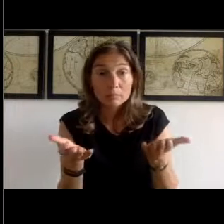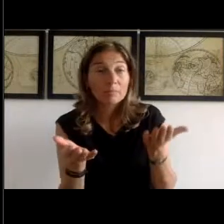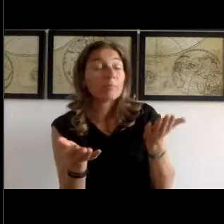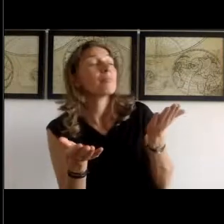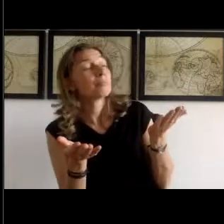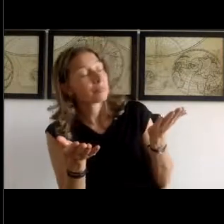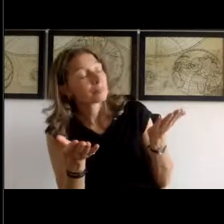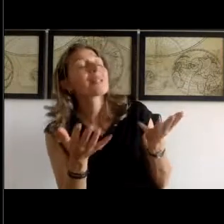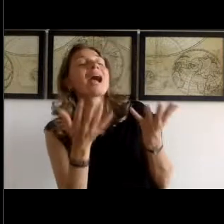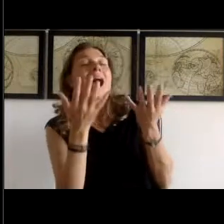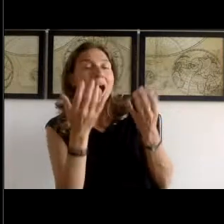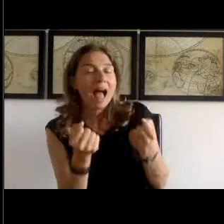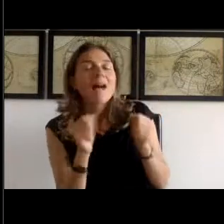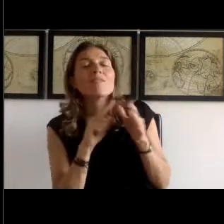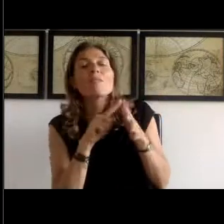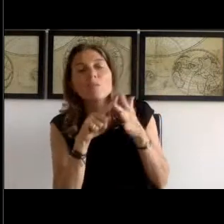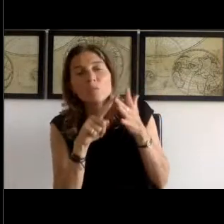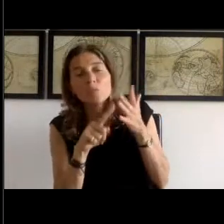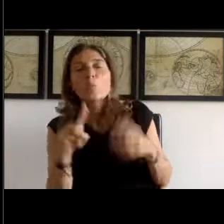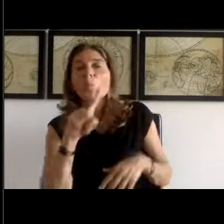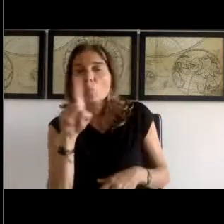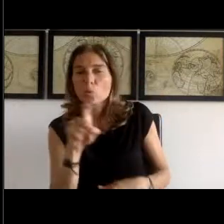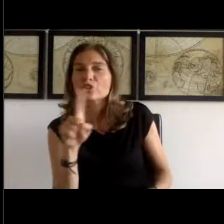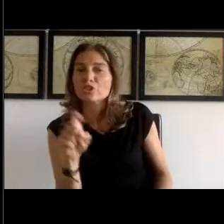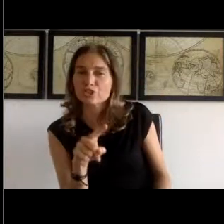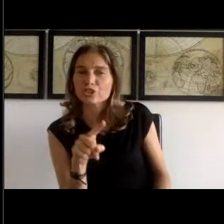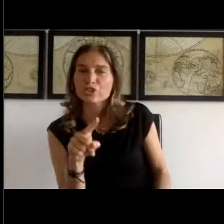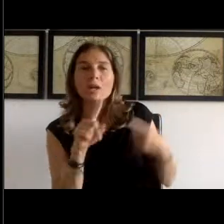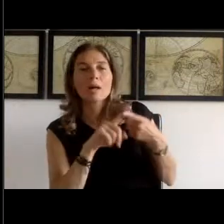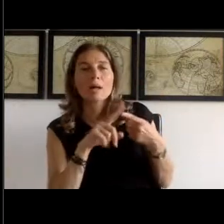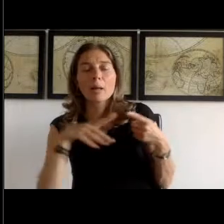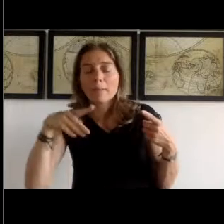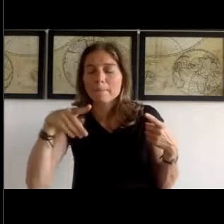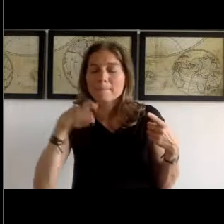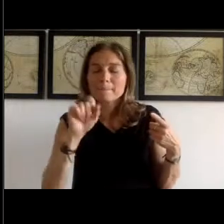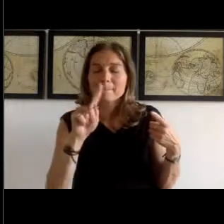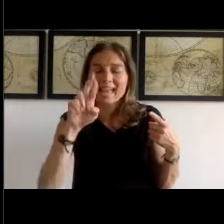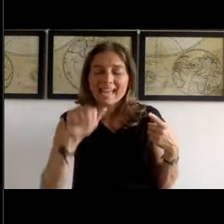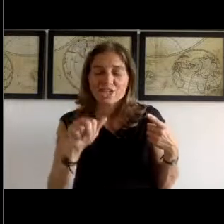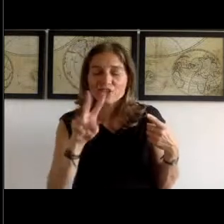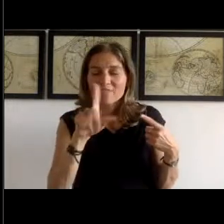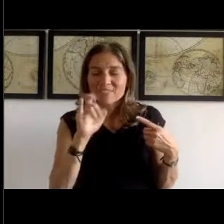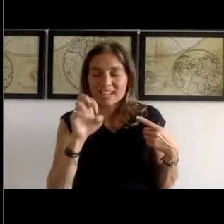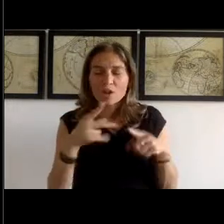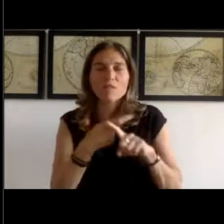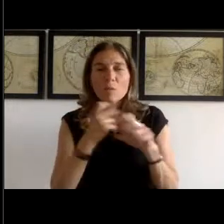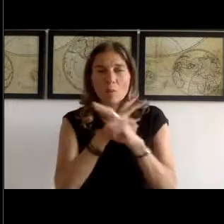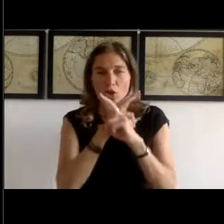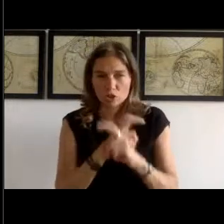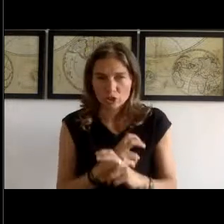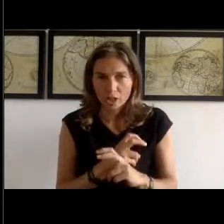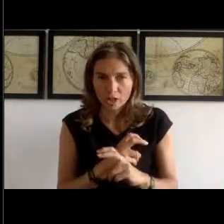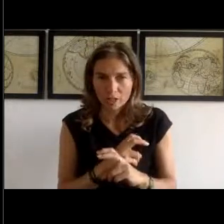So, the national agencies always give the financing to for example the universities and it's the universities